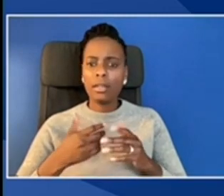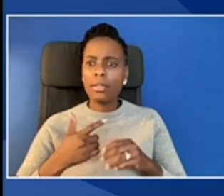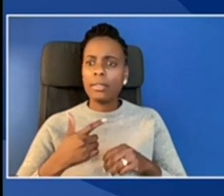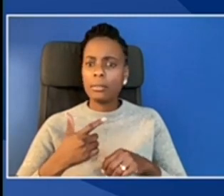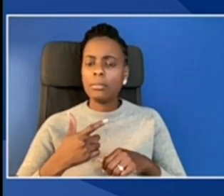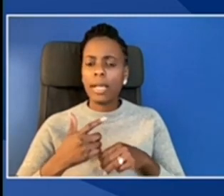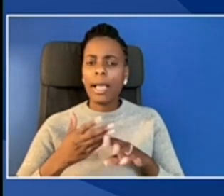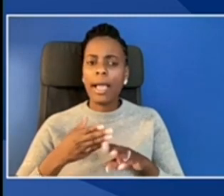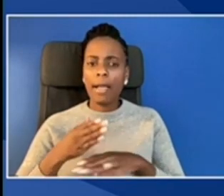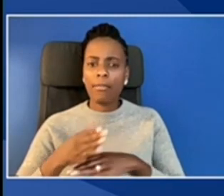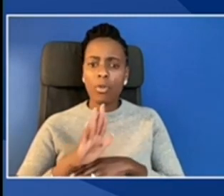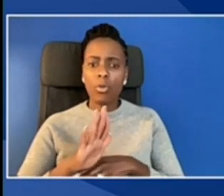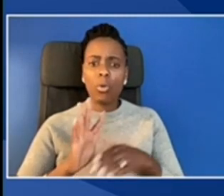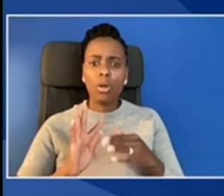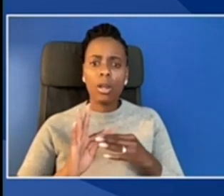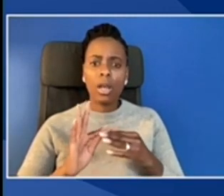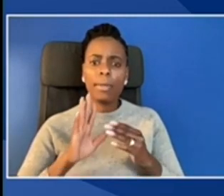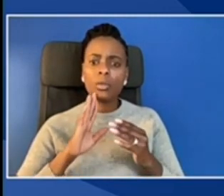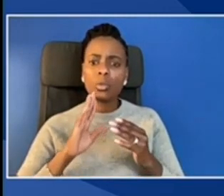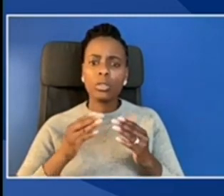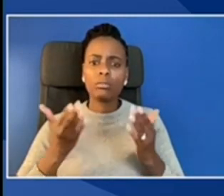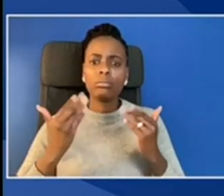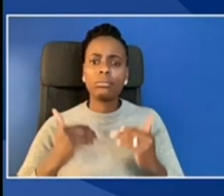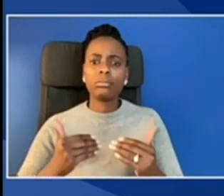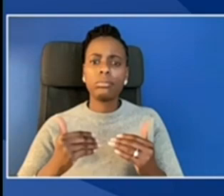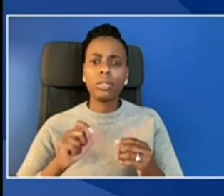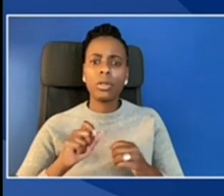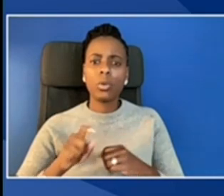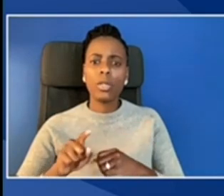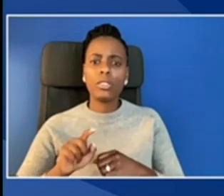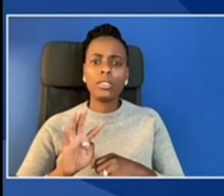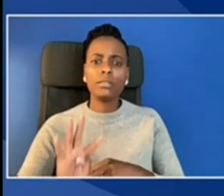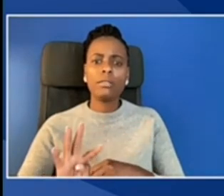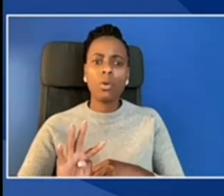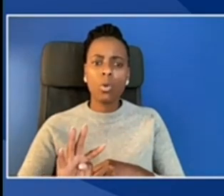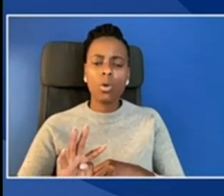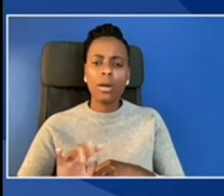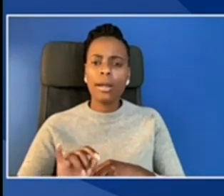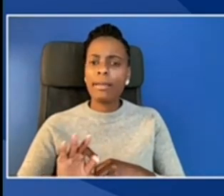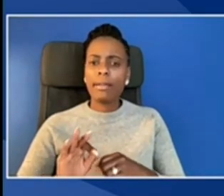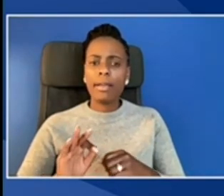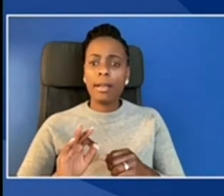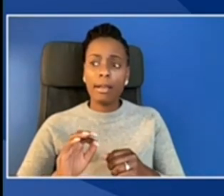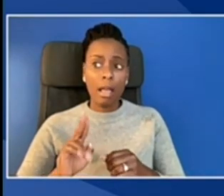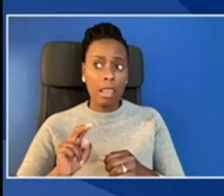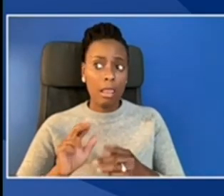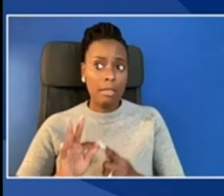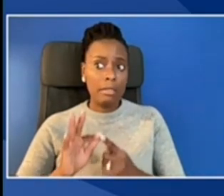your comments, move on to question four. Unless there's any objection from the Department.